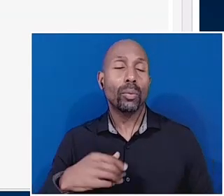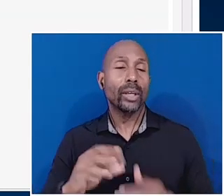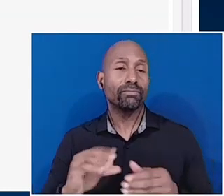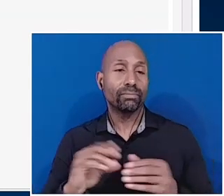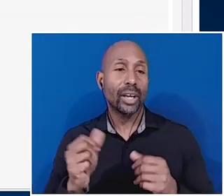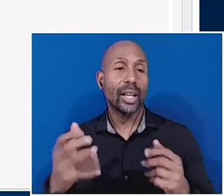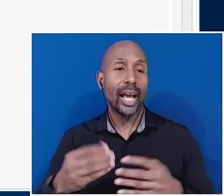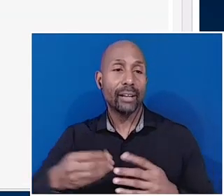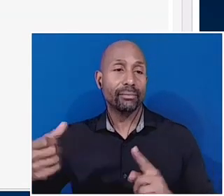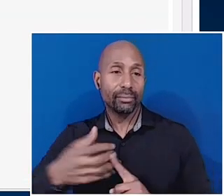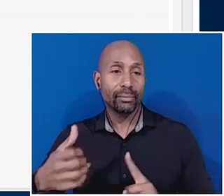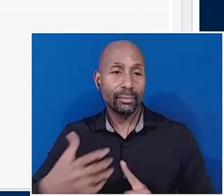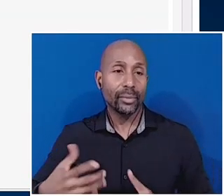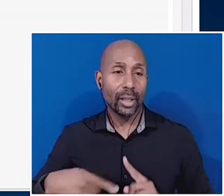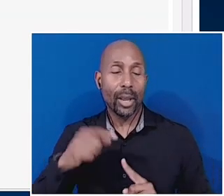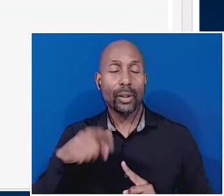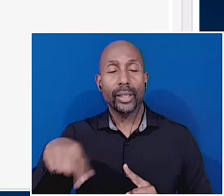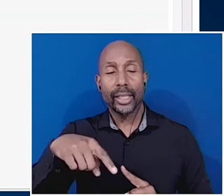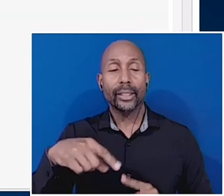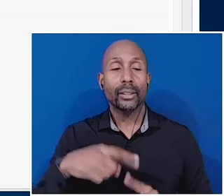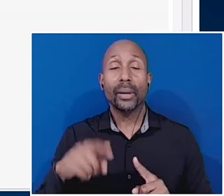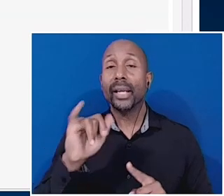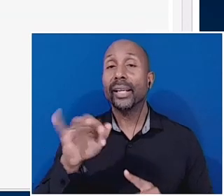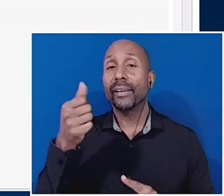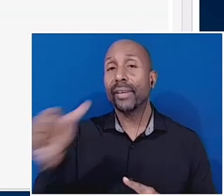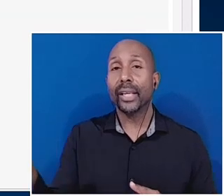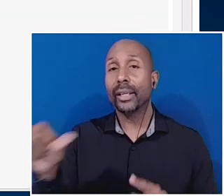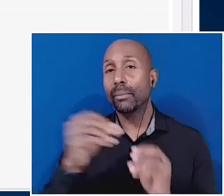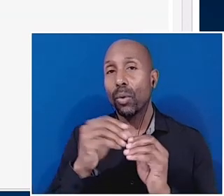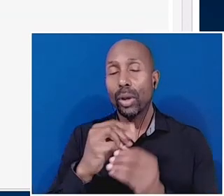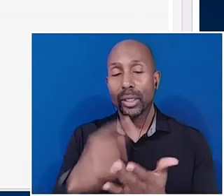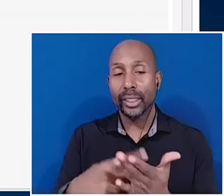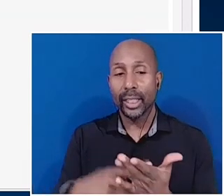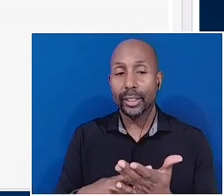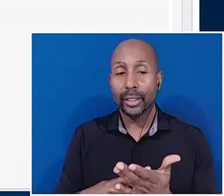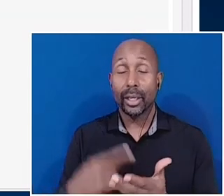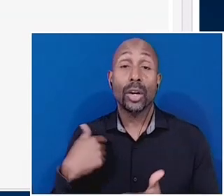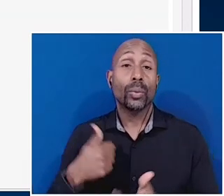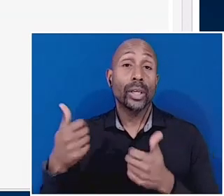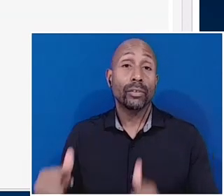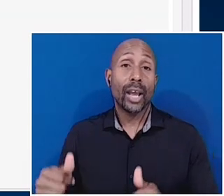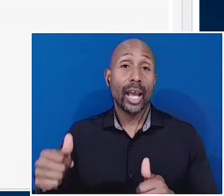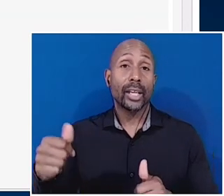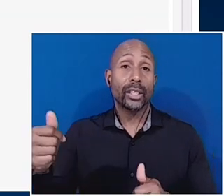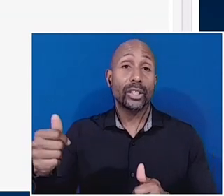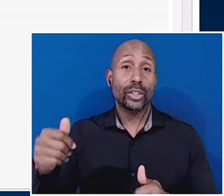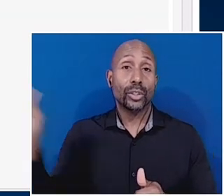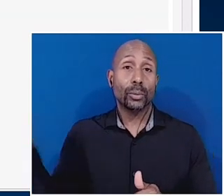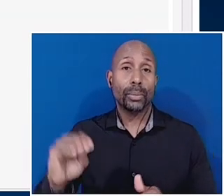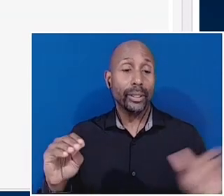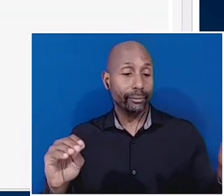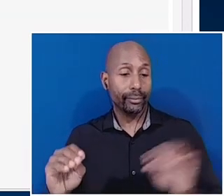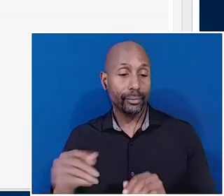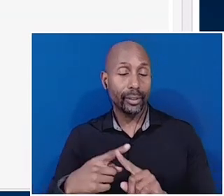discussion here, we try to pull in some of the information from our new complaint guidance.